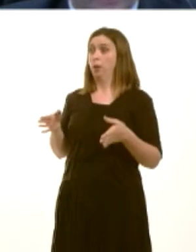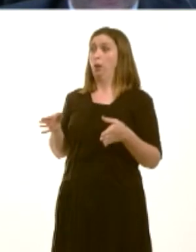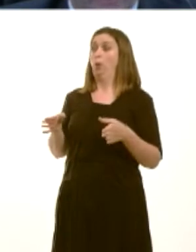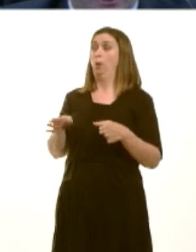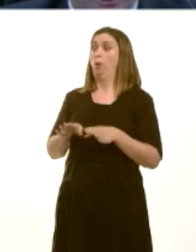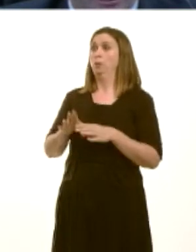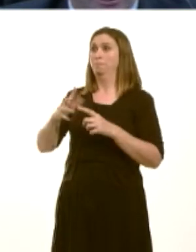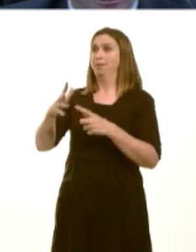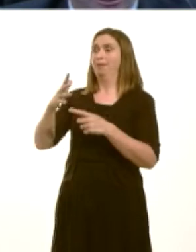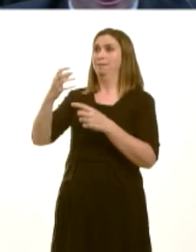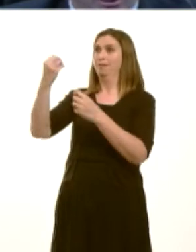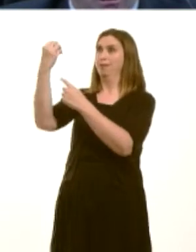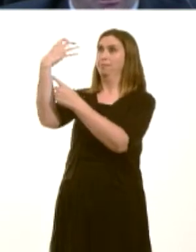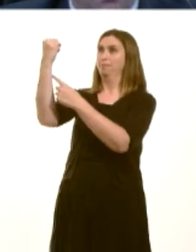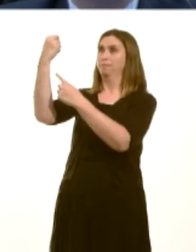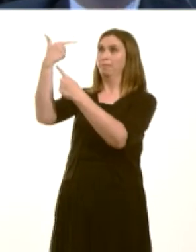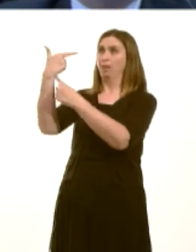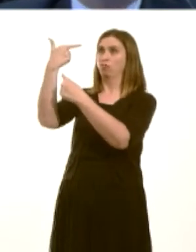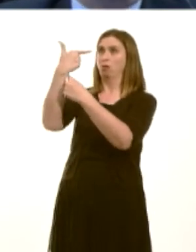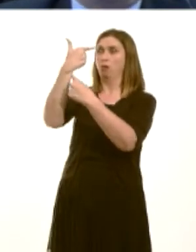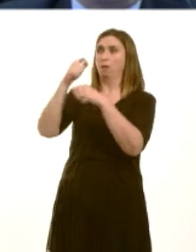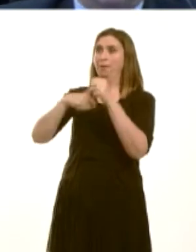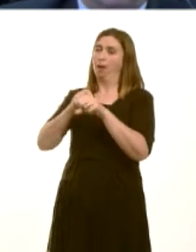have gone on the M4, which have changed the whole driving conditions on that motorway.